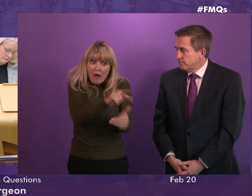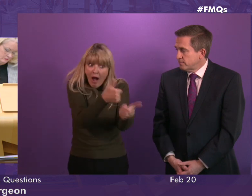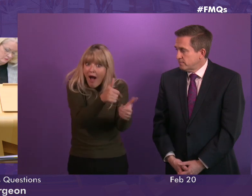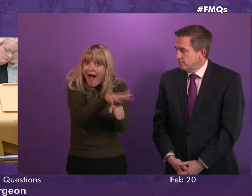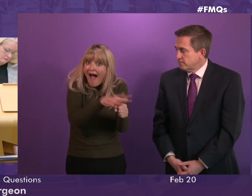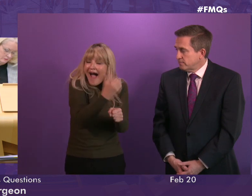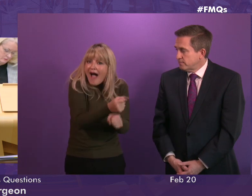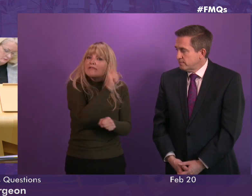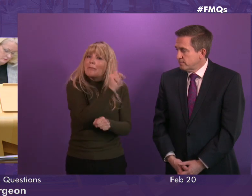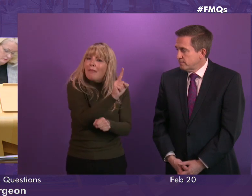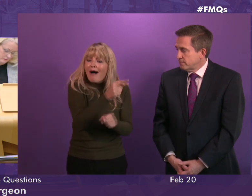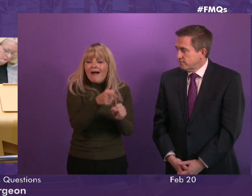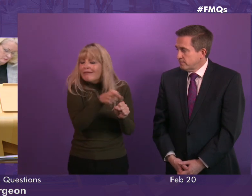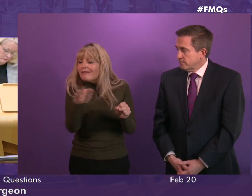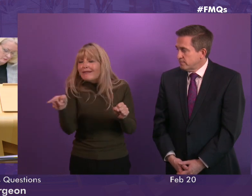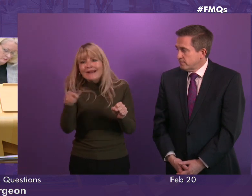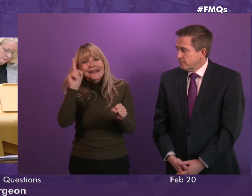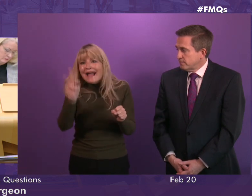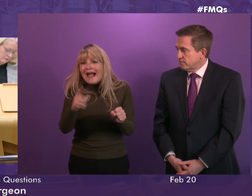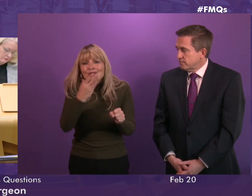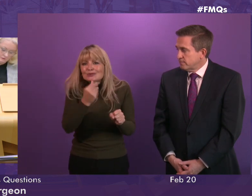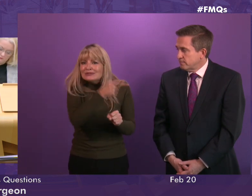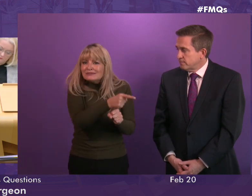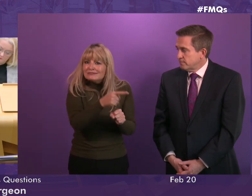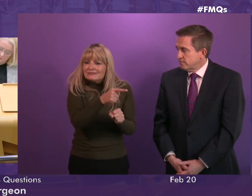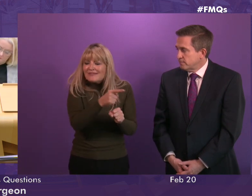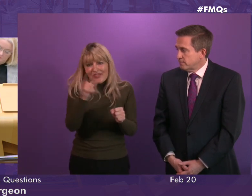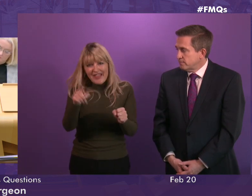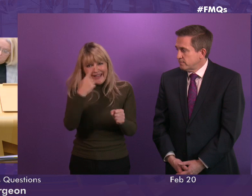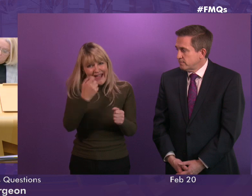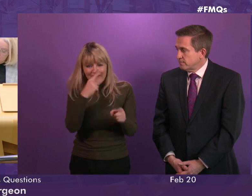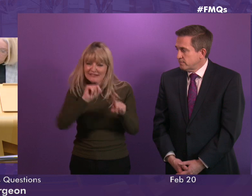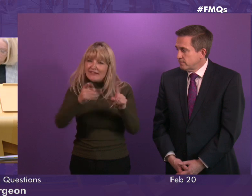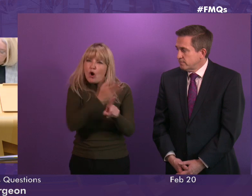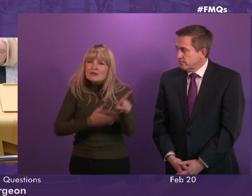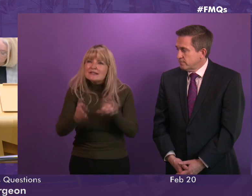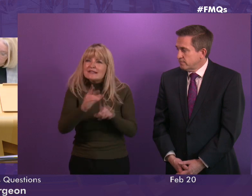someone has difficulties using the internet, they can call and speak to someone in person.